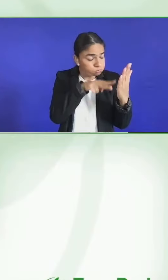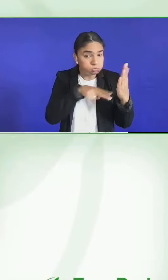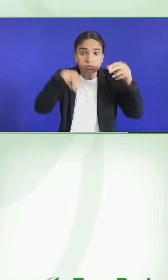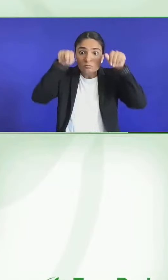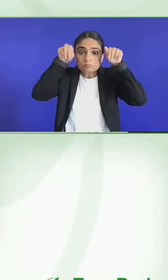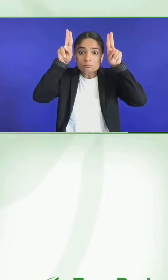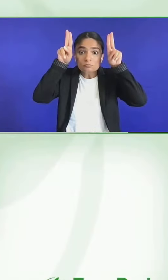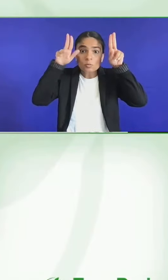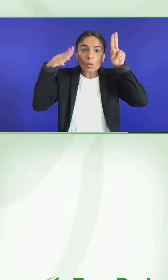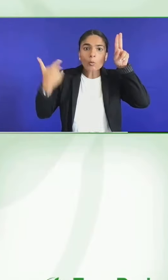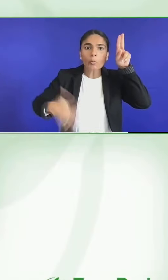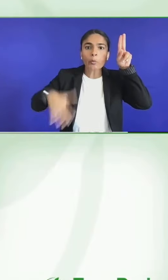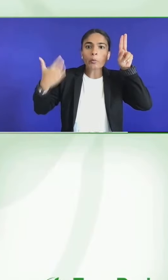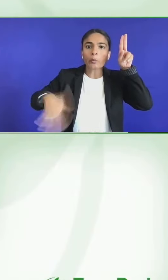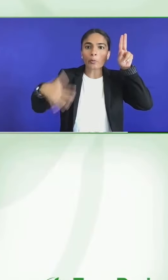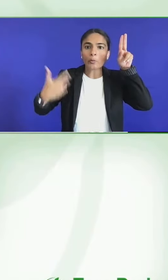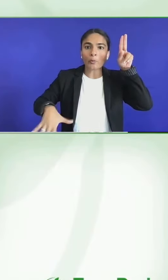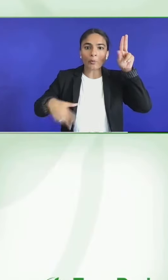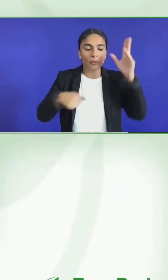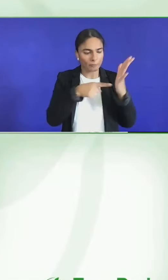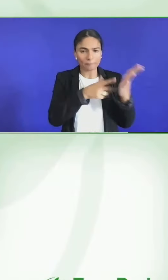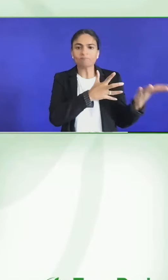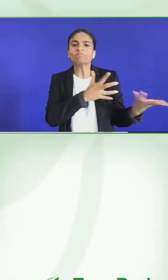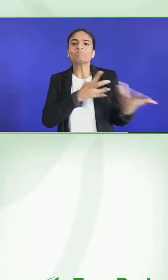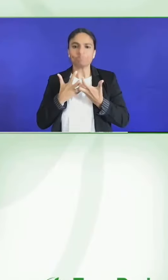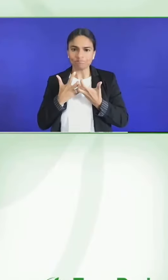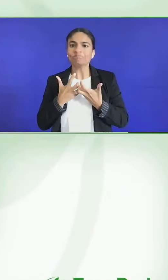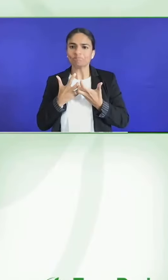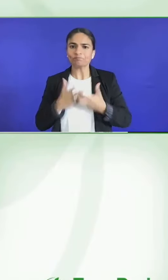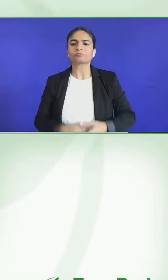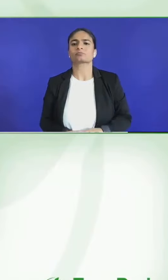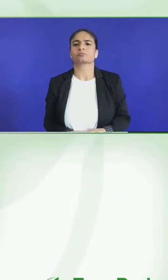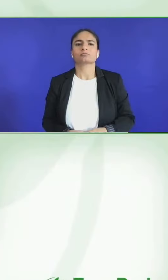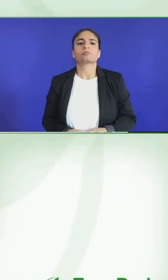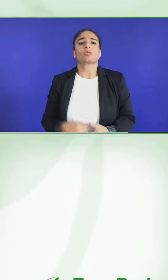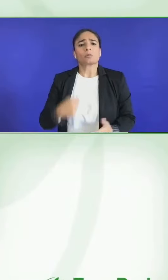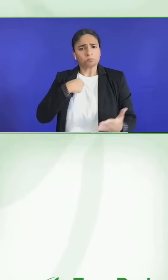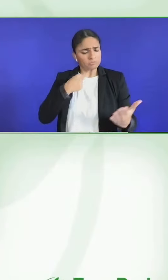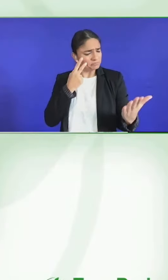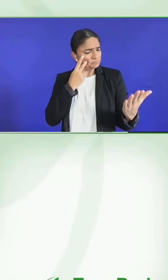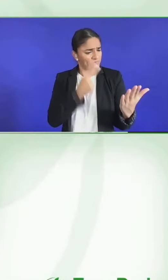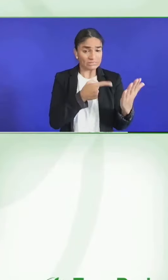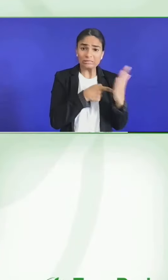We see that DIA goes beyond buildings and the organisation of services.